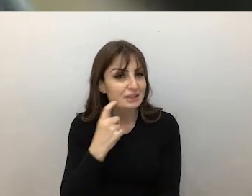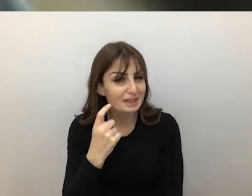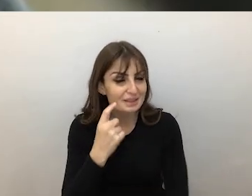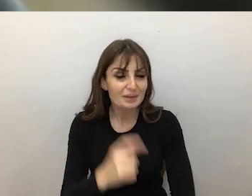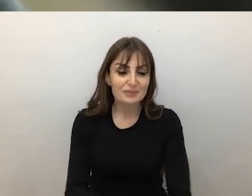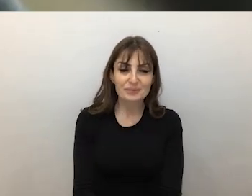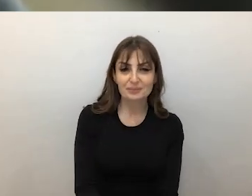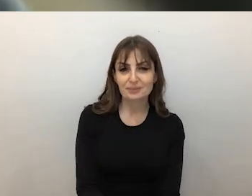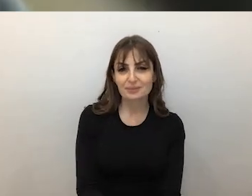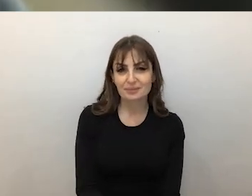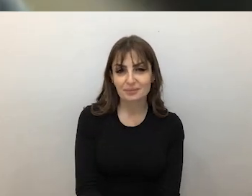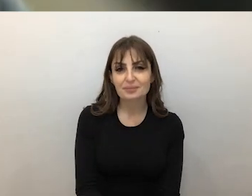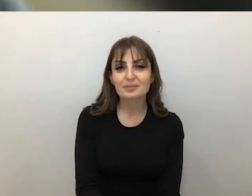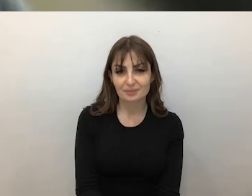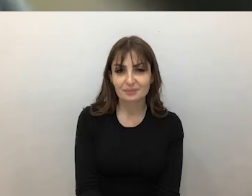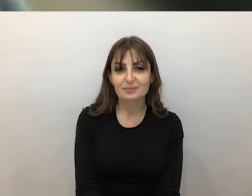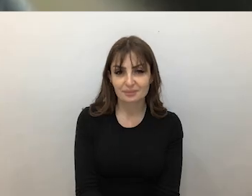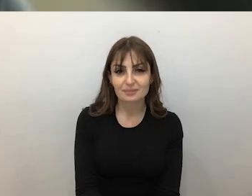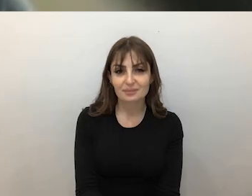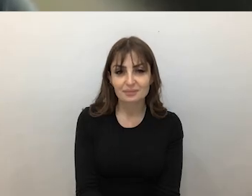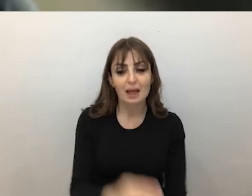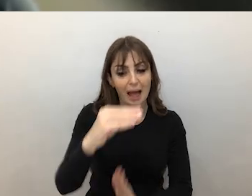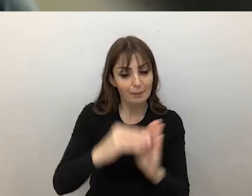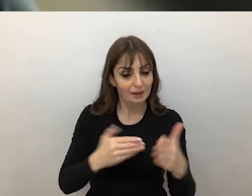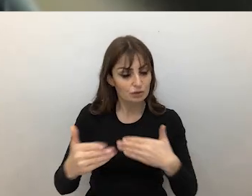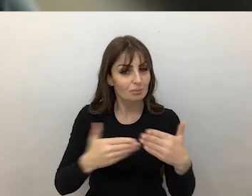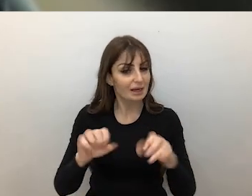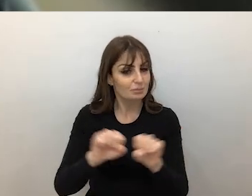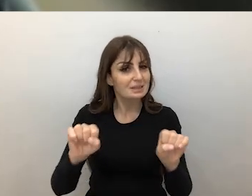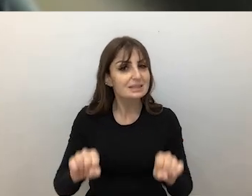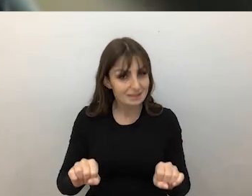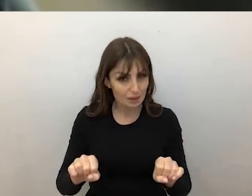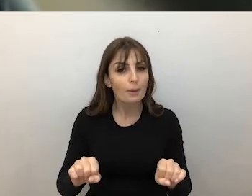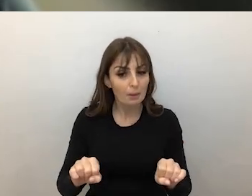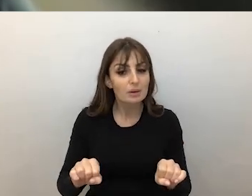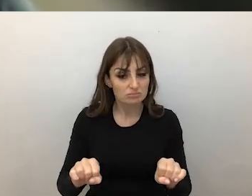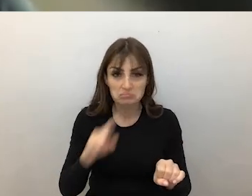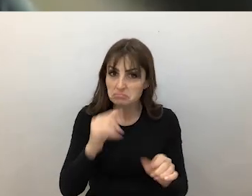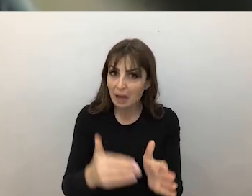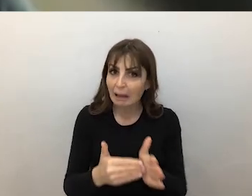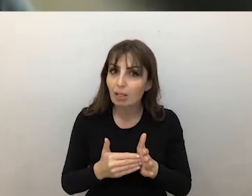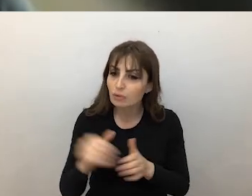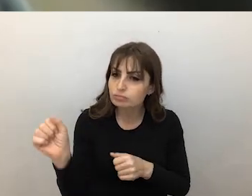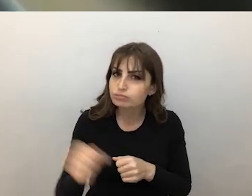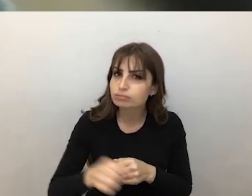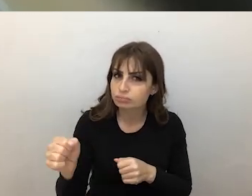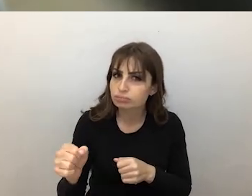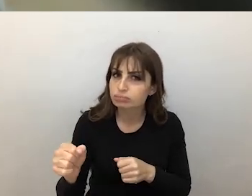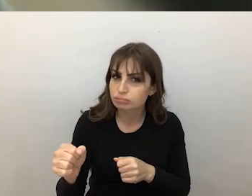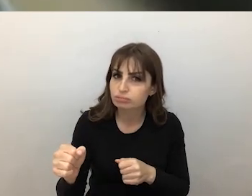I would say the application management system was quite helpful in the sense that with all